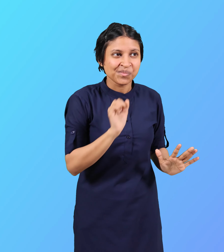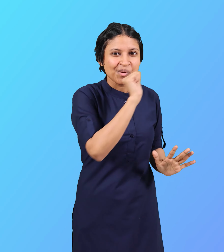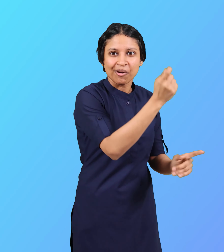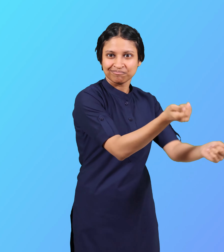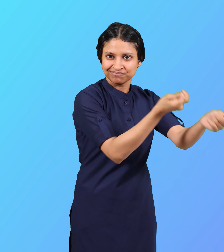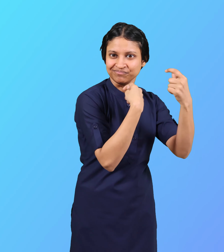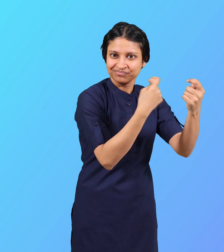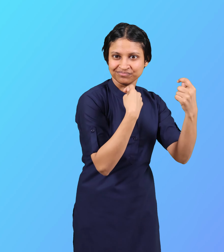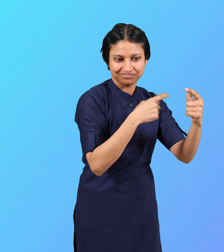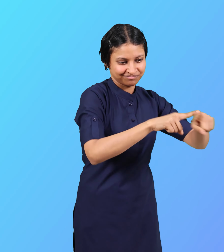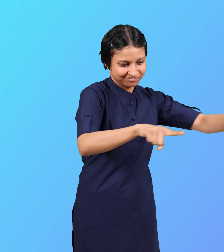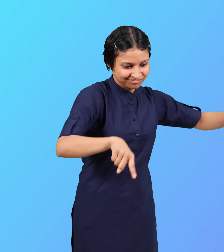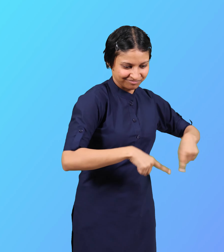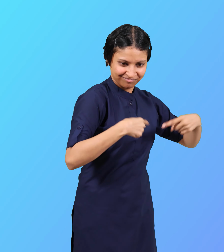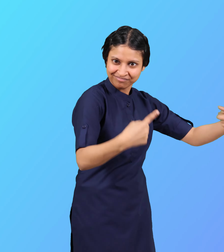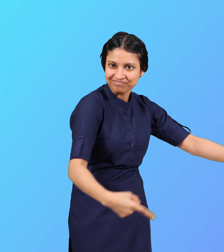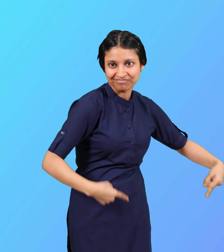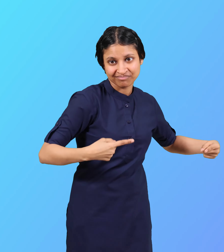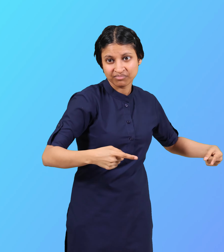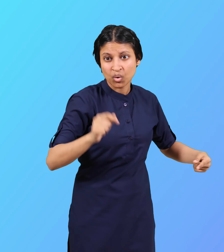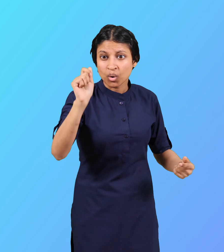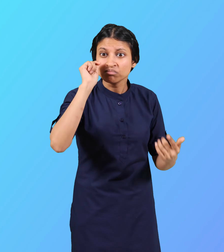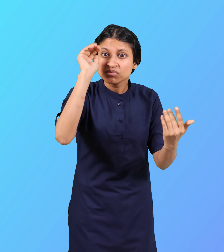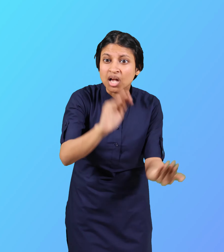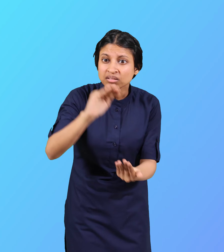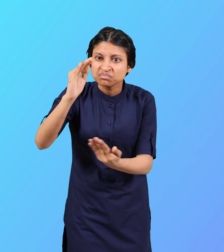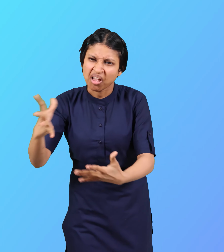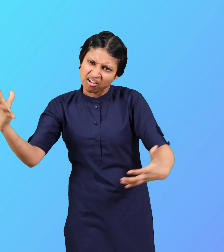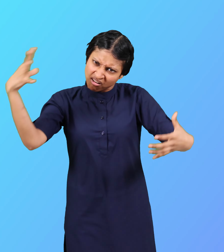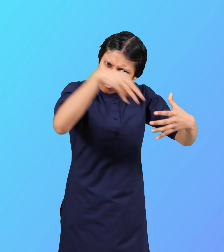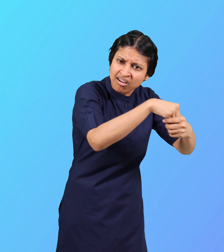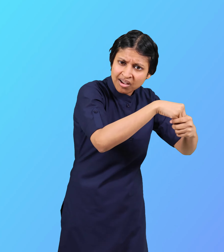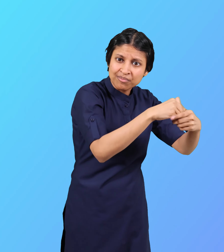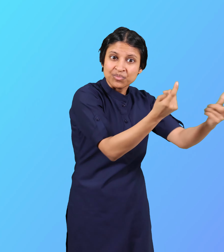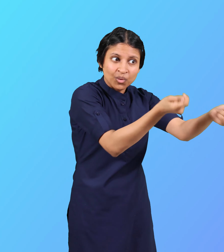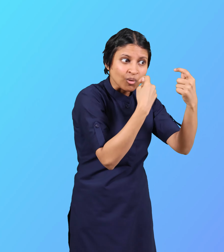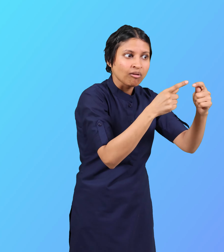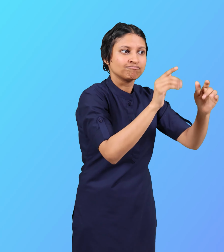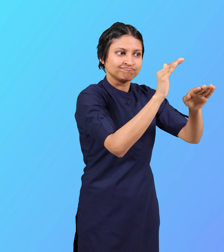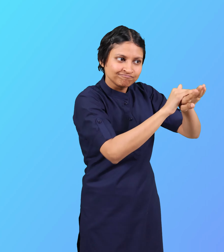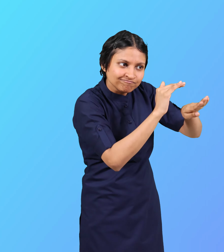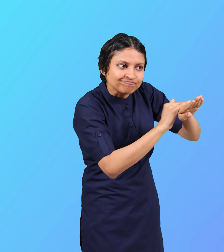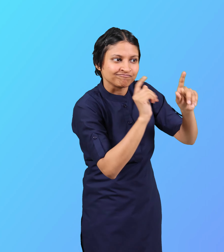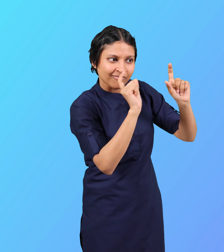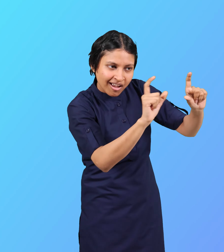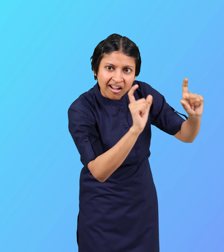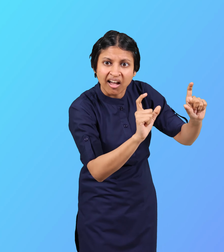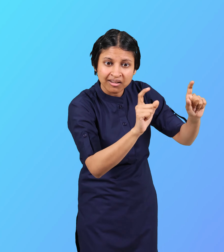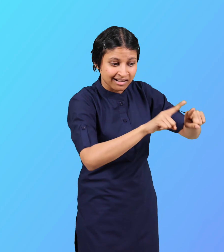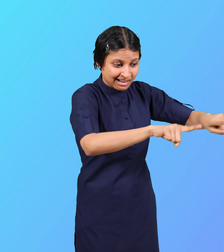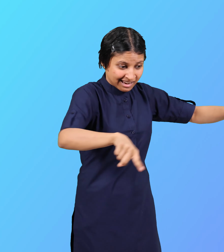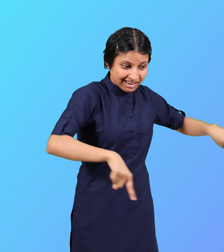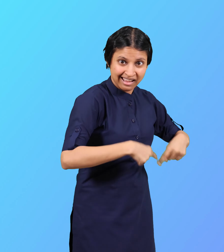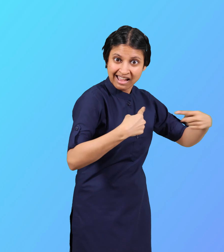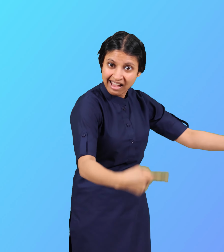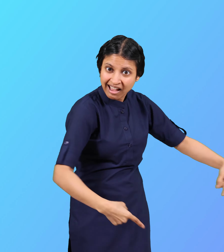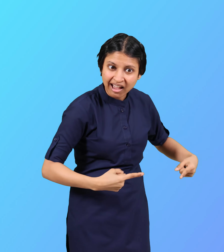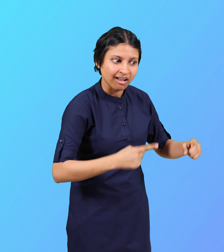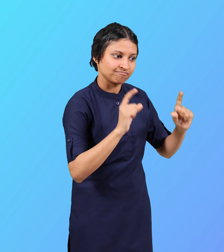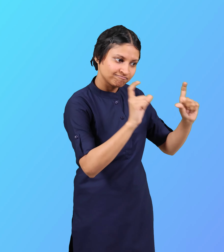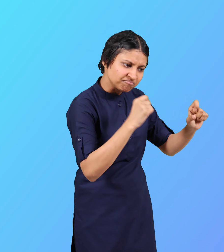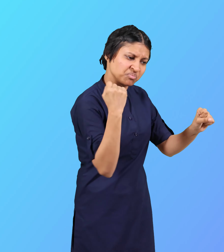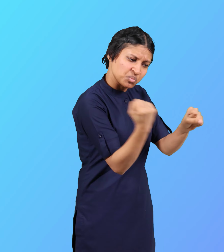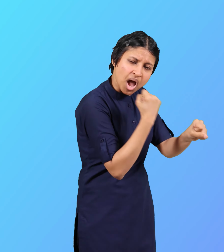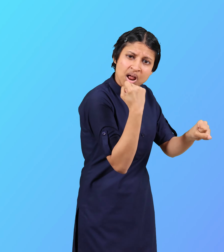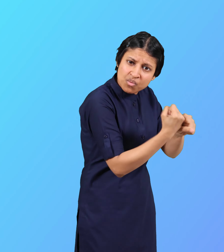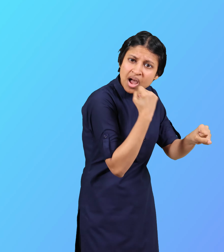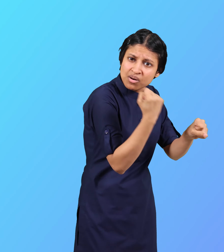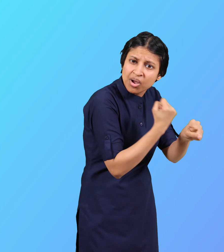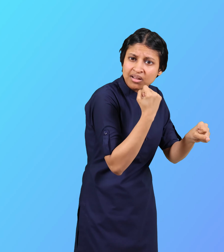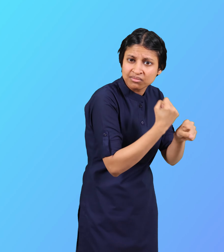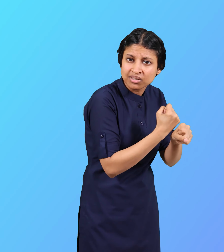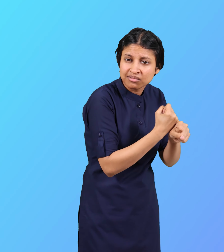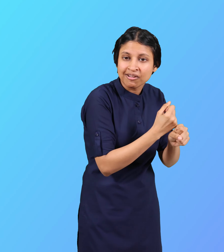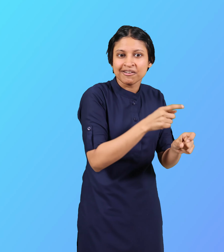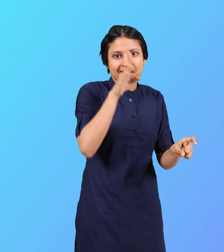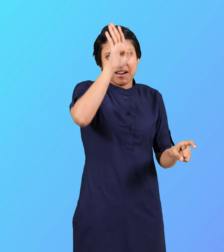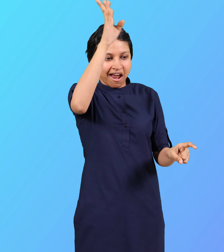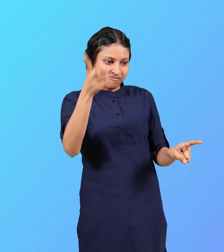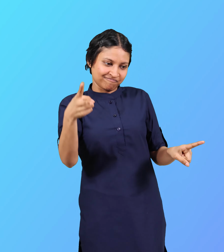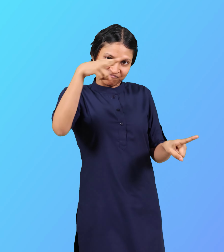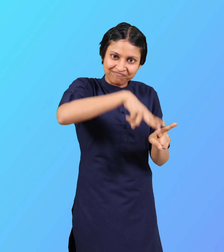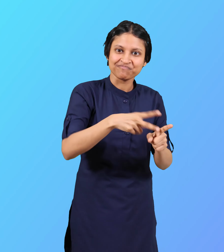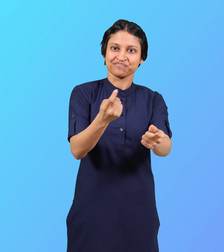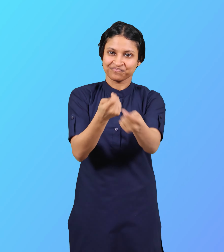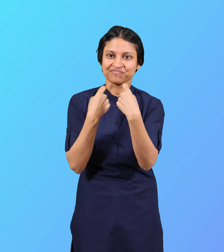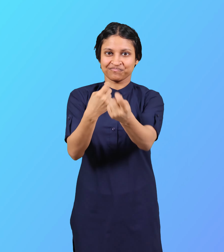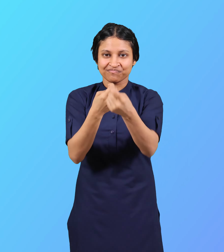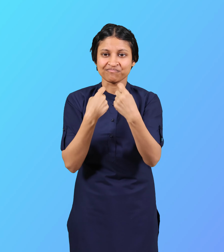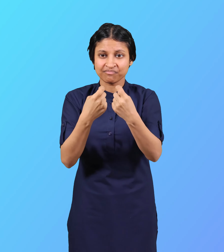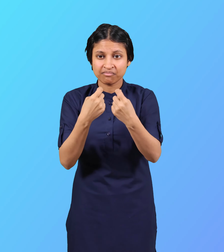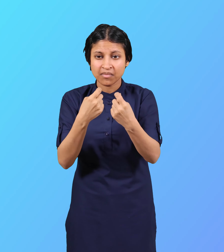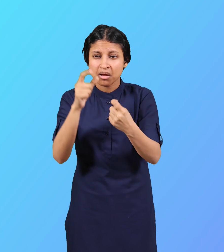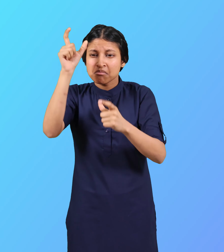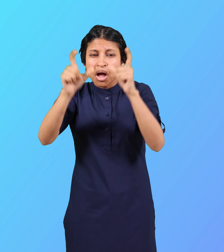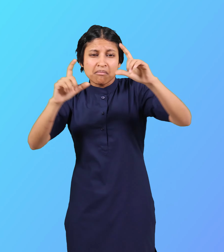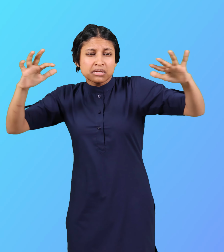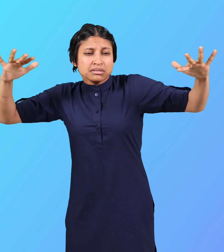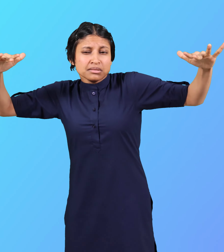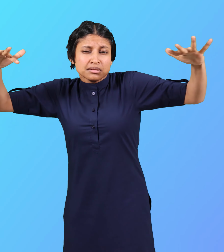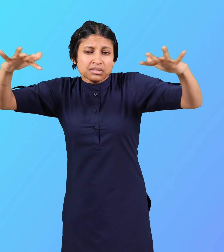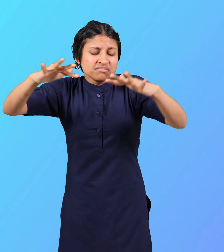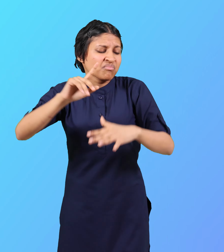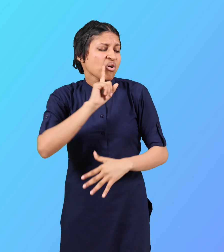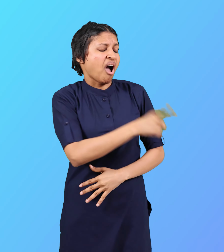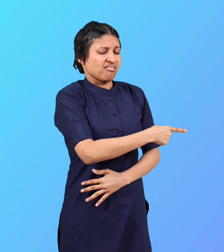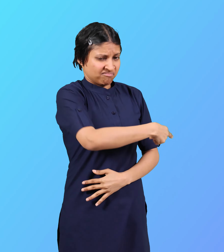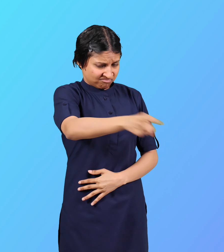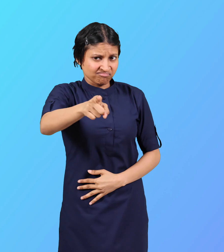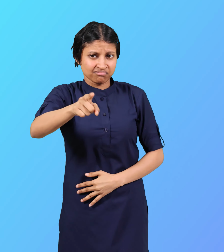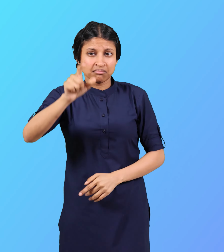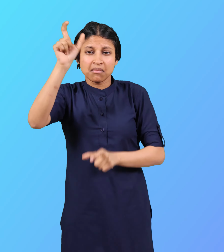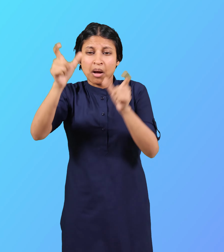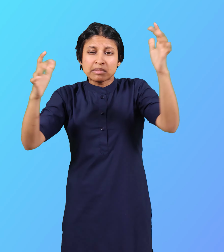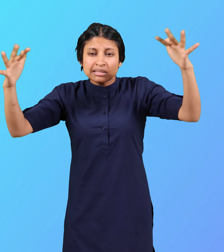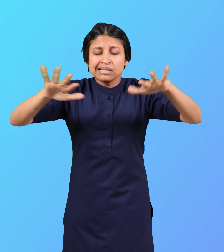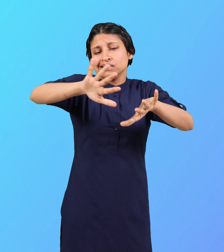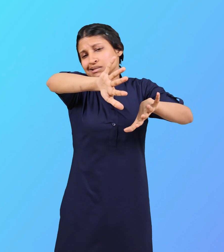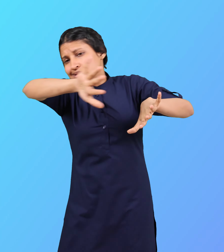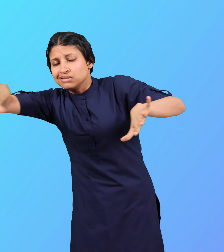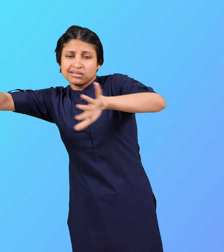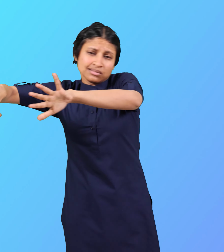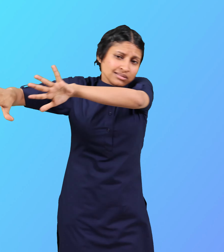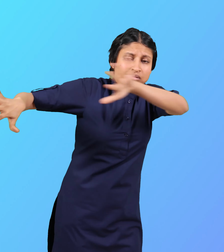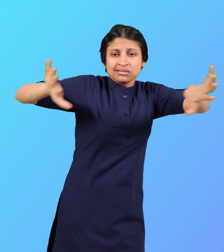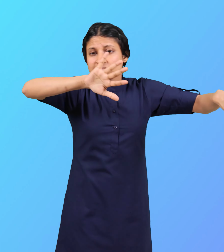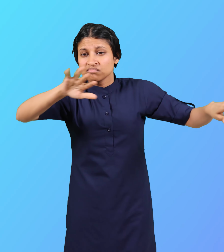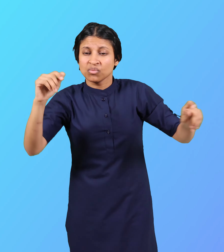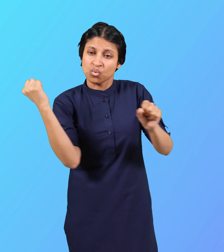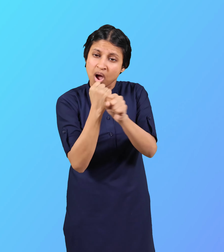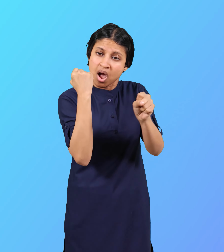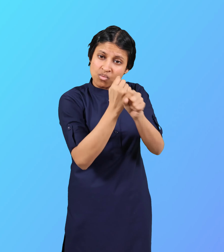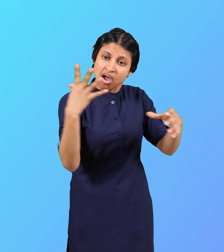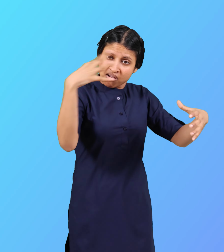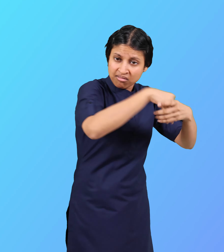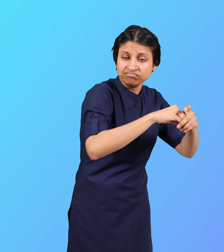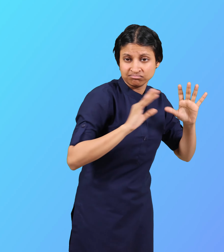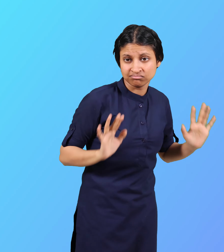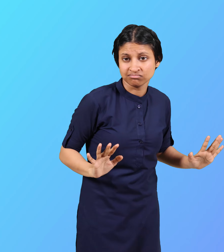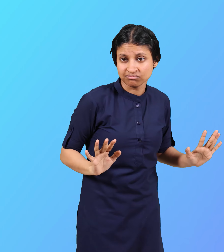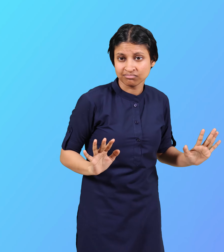He will make them take care of his chariots and horses, and they will run in front of his chariot.